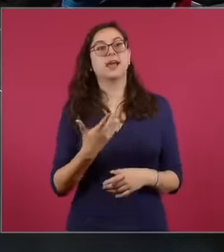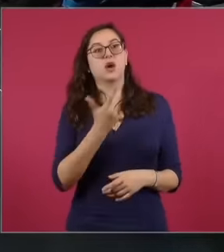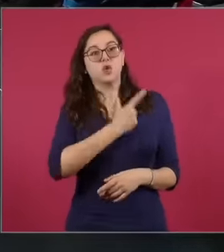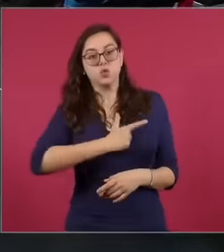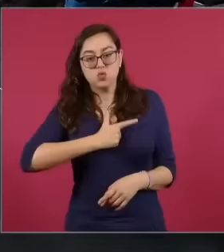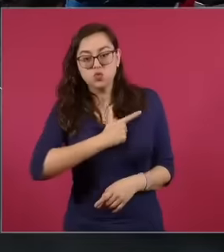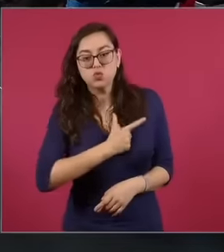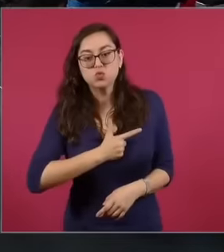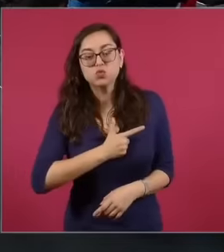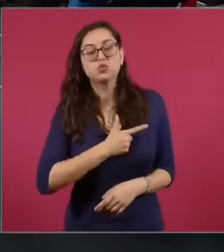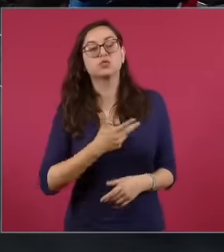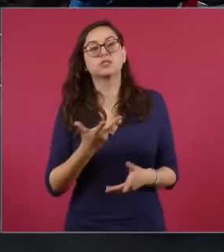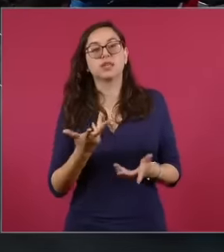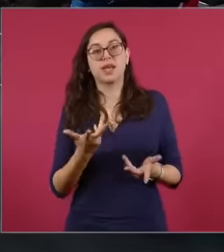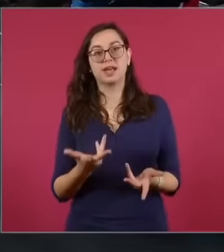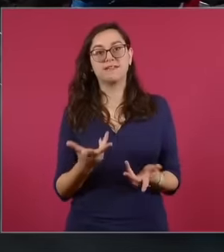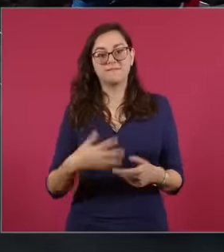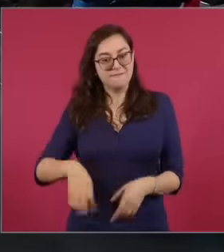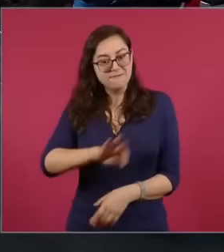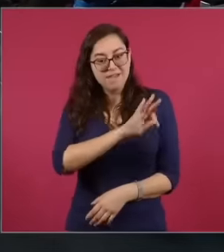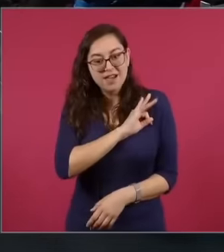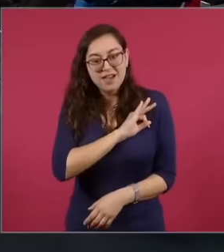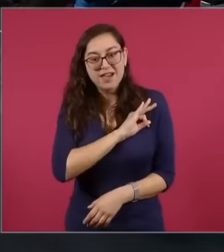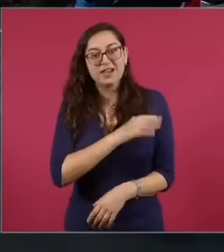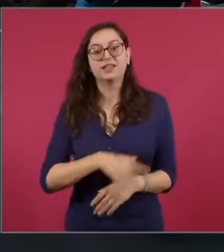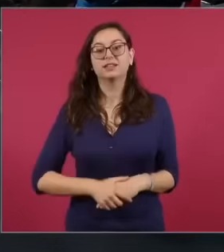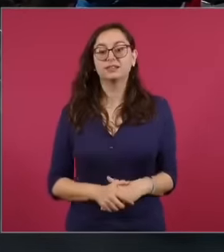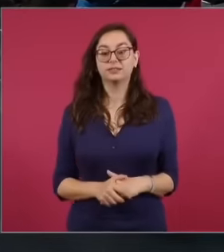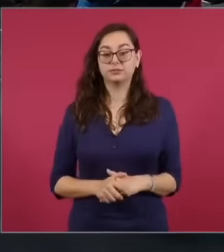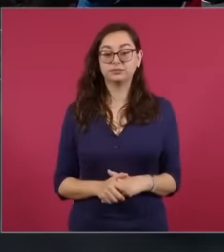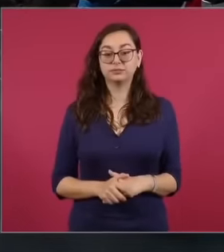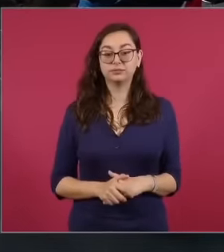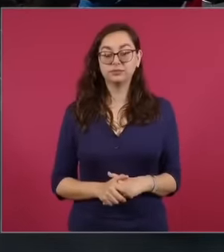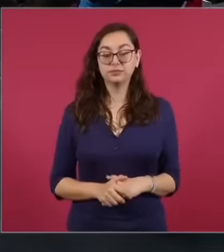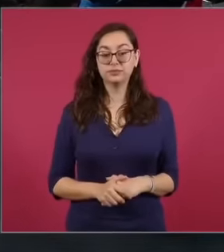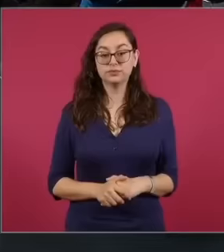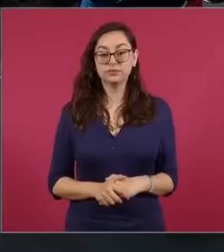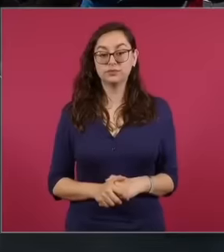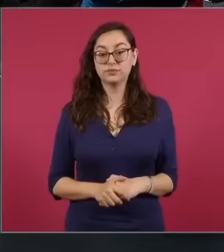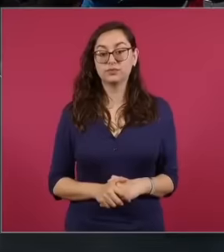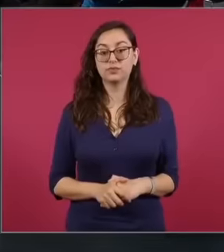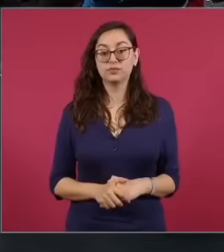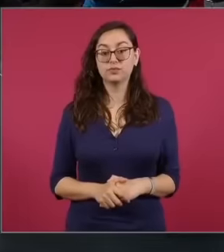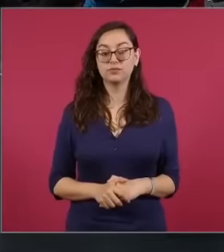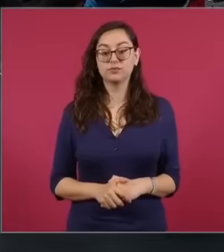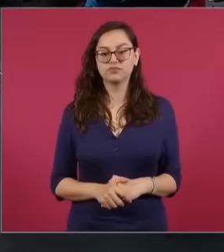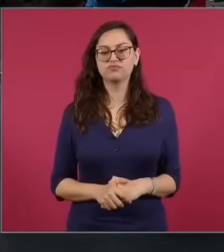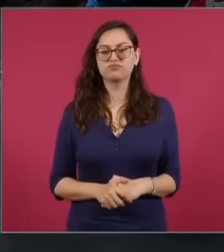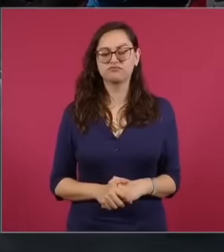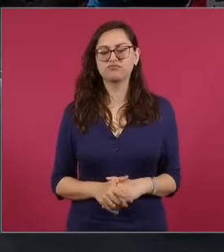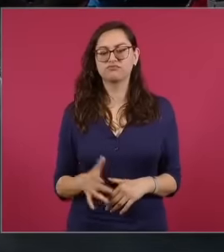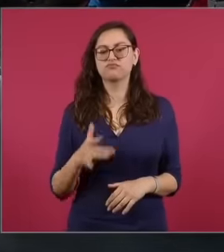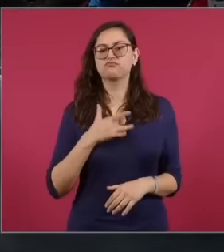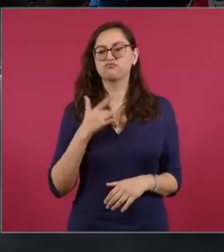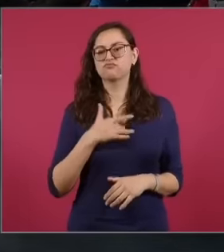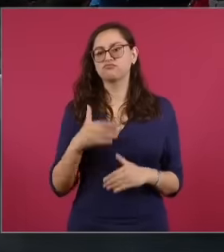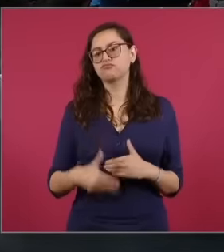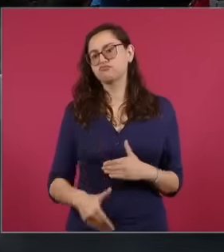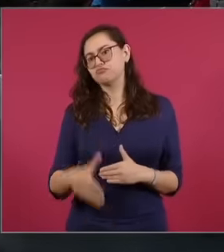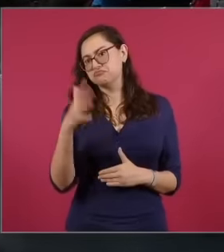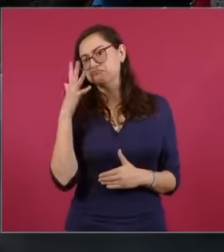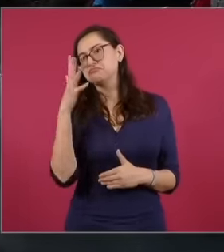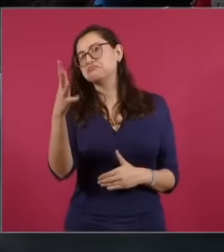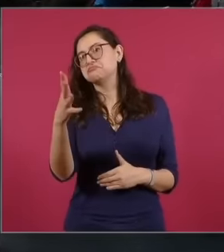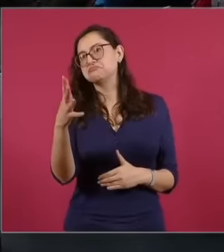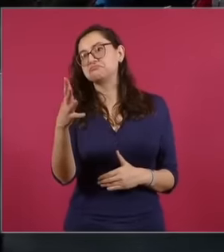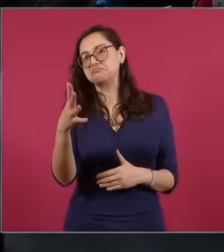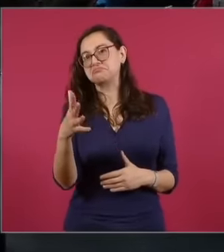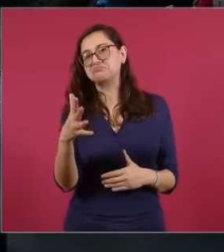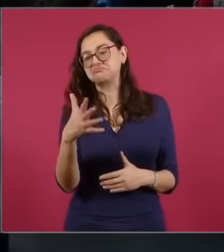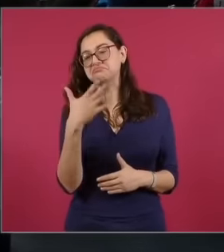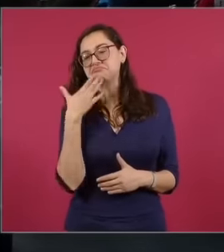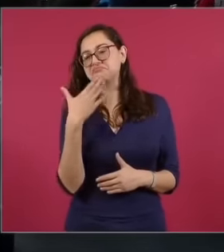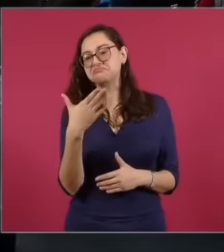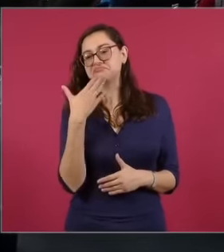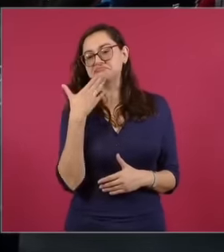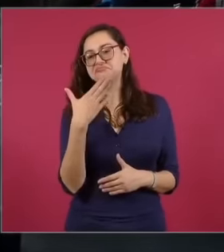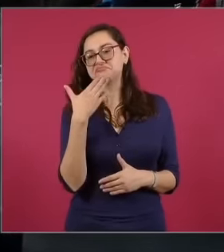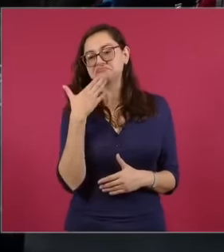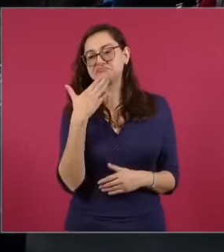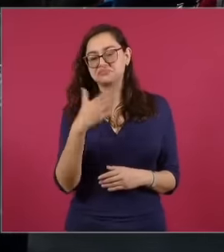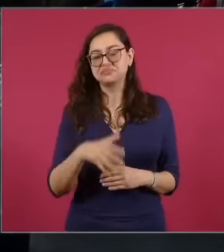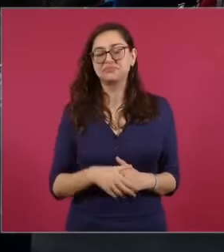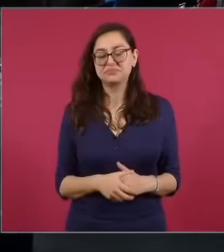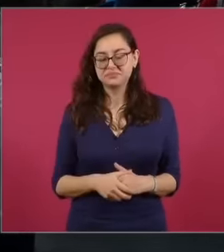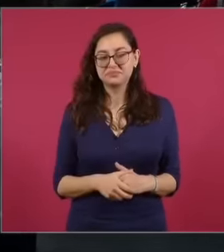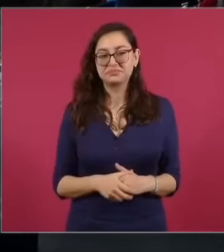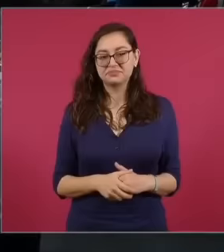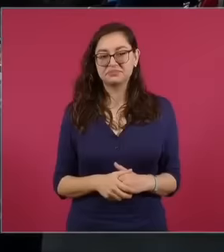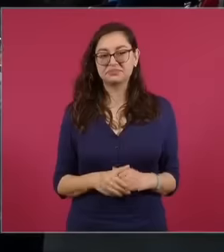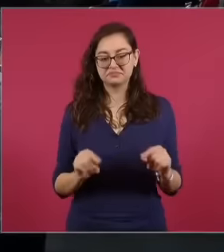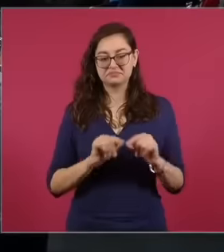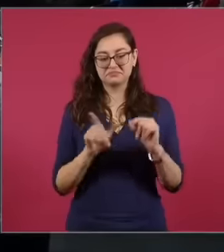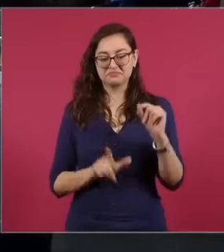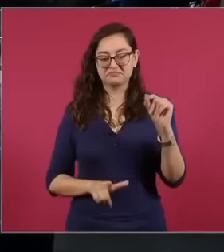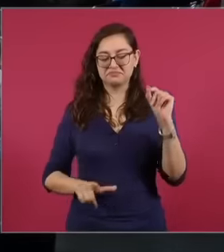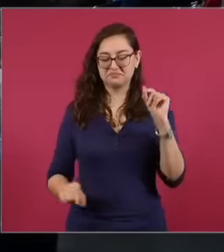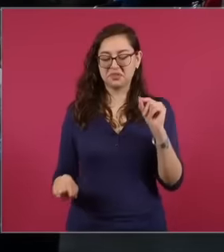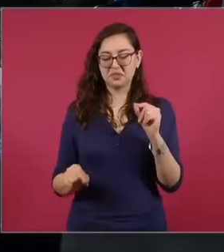, and the future looks good for our country, for